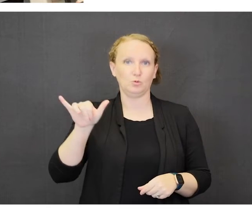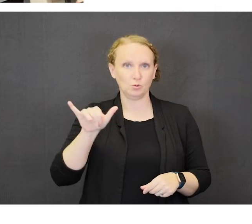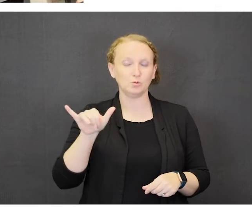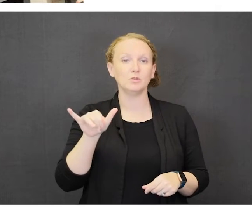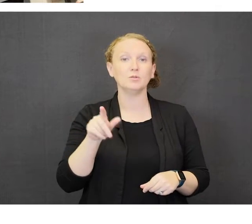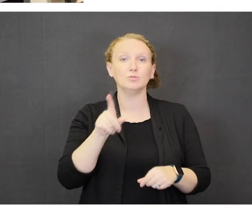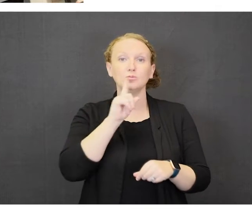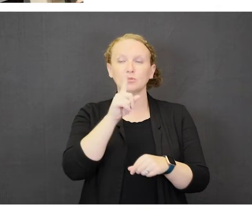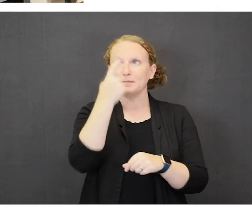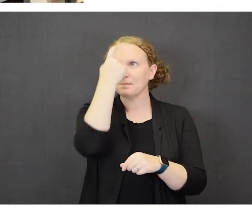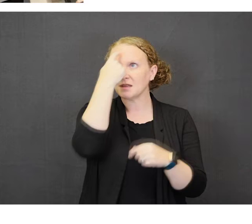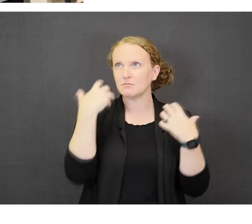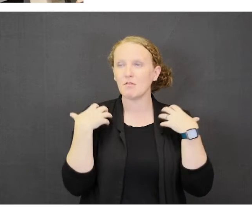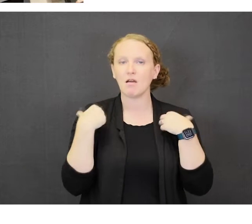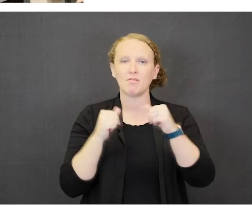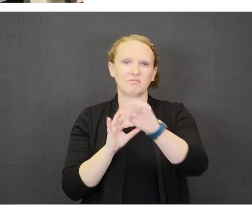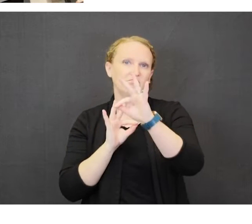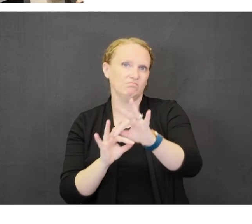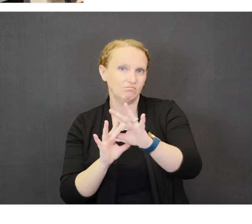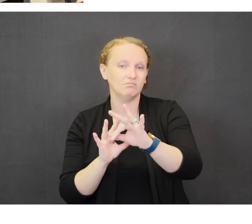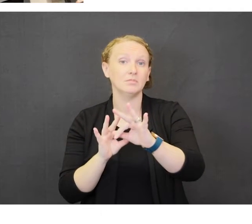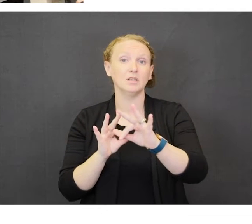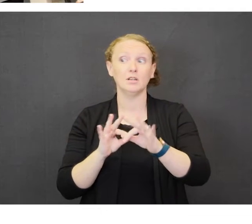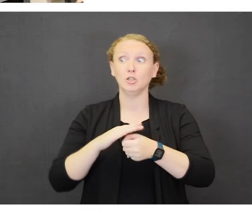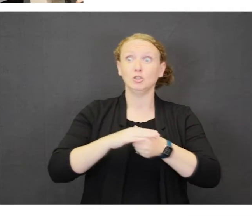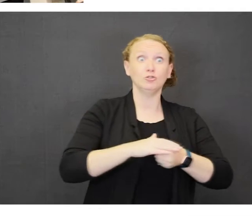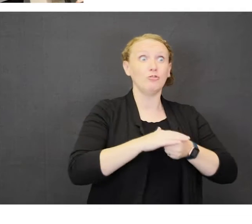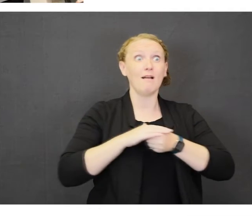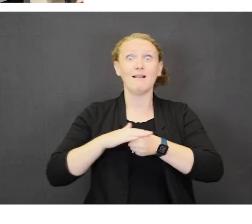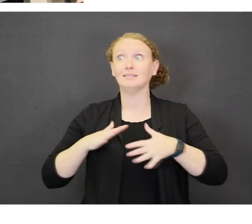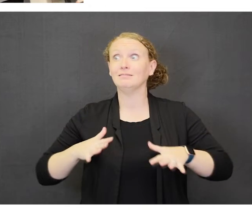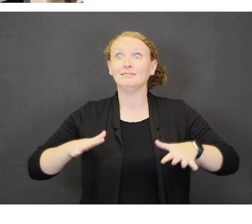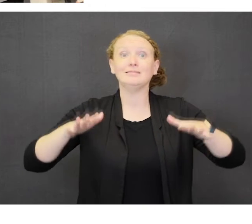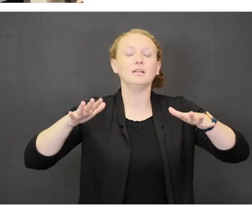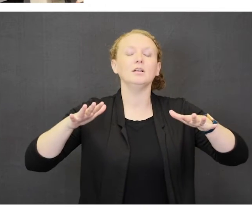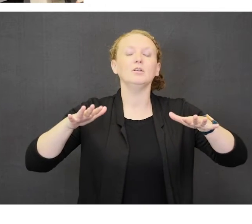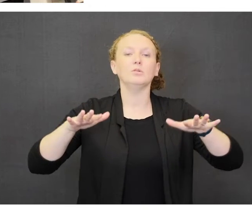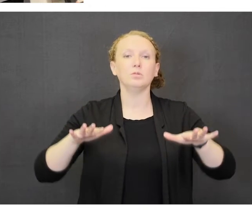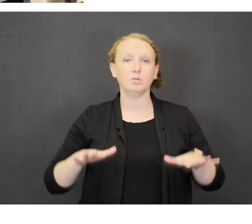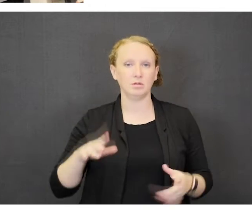reduce your own experience of the stress that that we're all experiencing